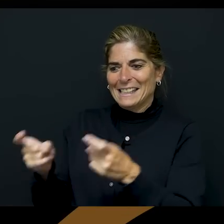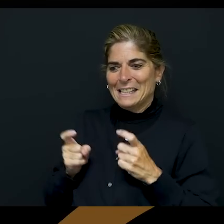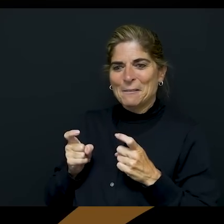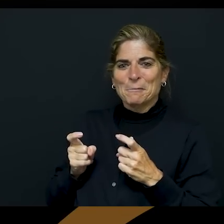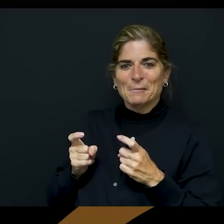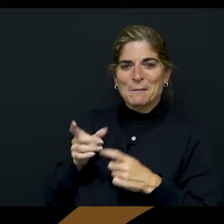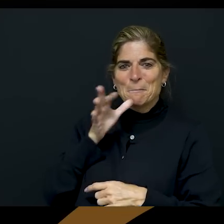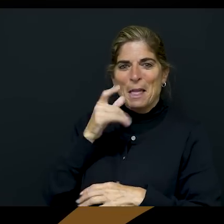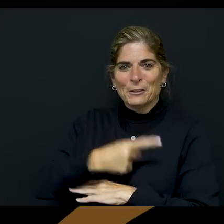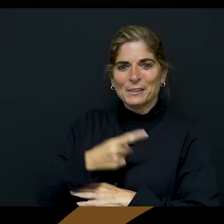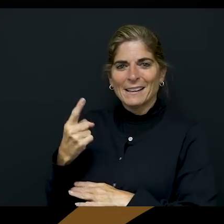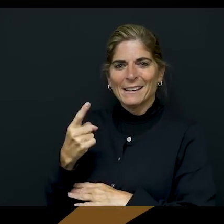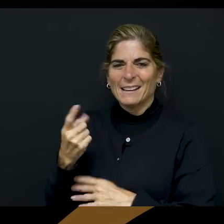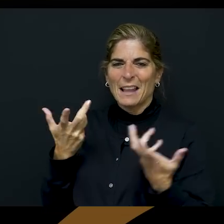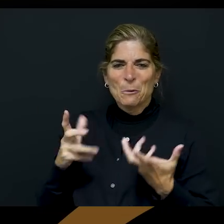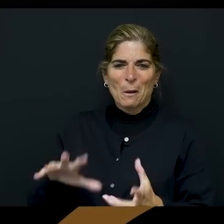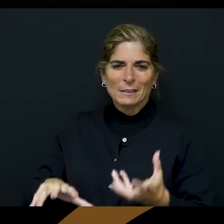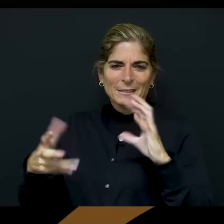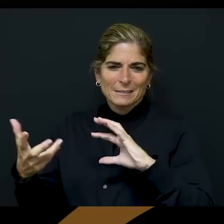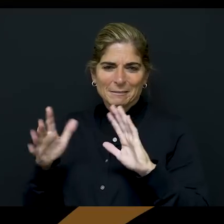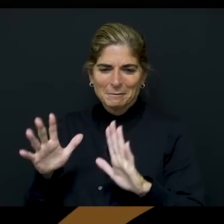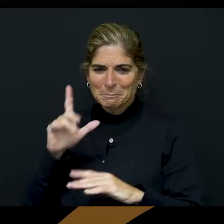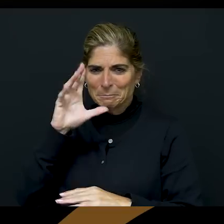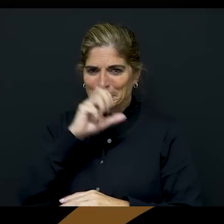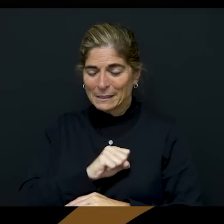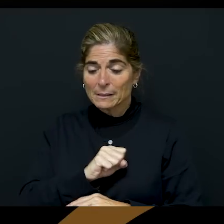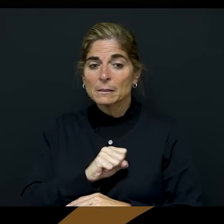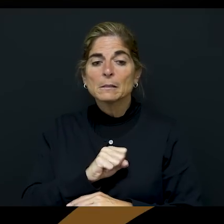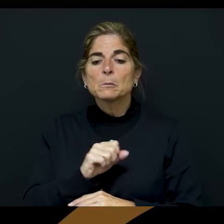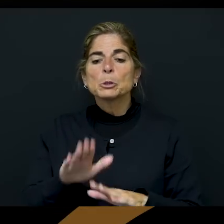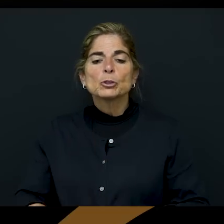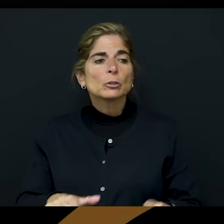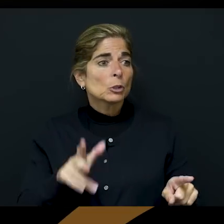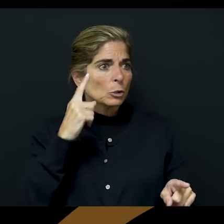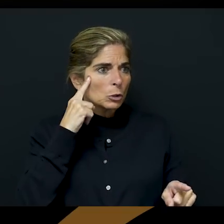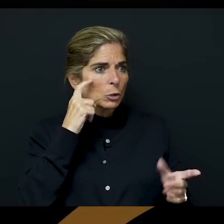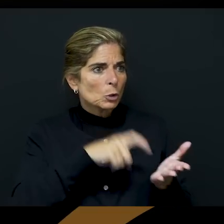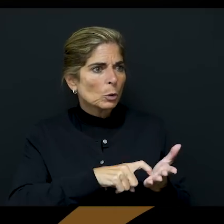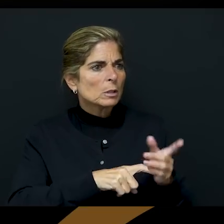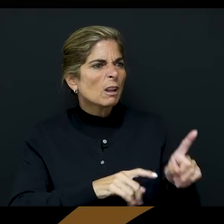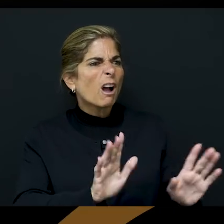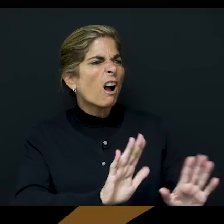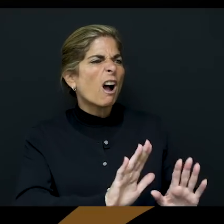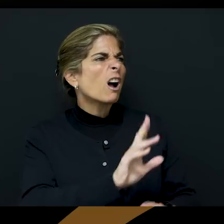were so excited to take me to the cinema and I didn't want them to miss out. But instead my children turned to me